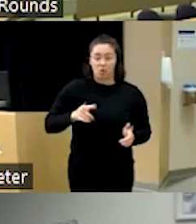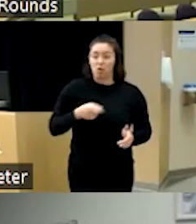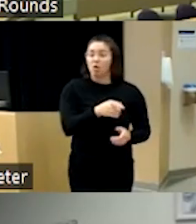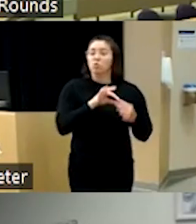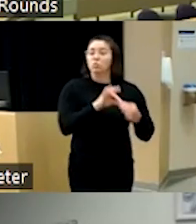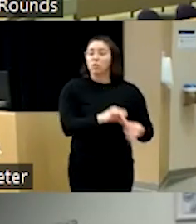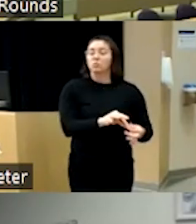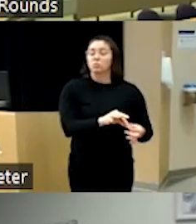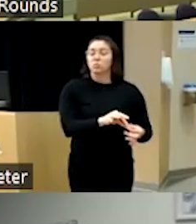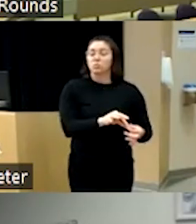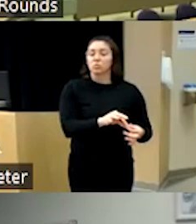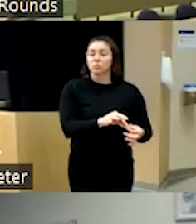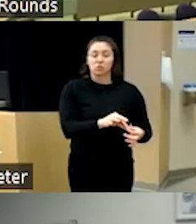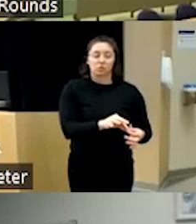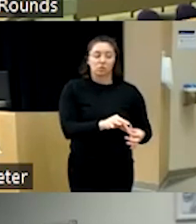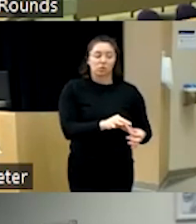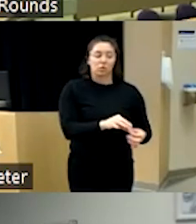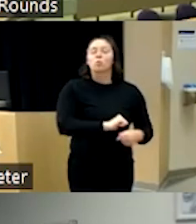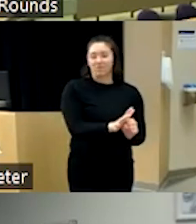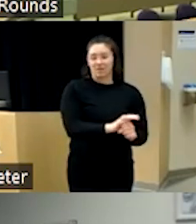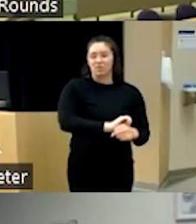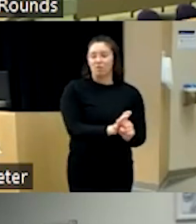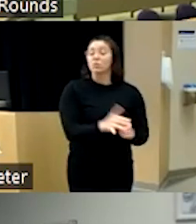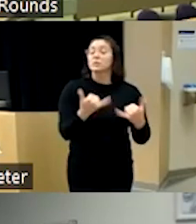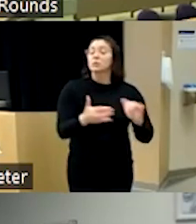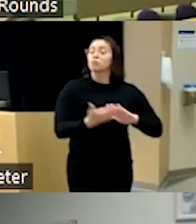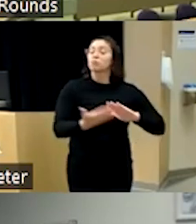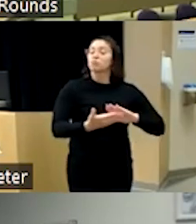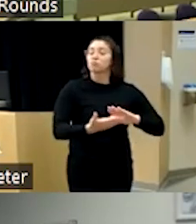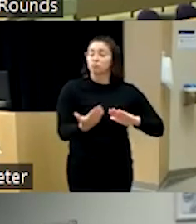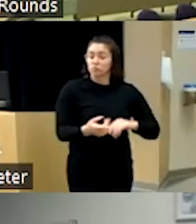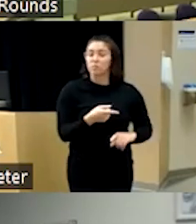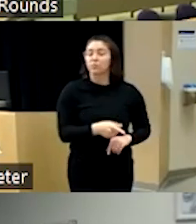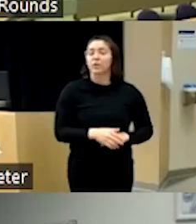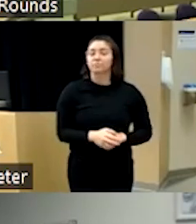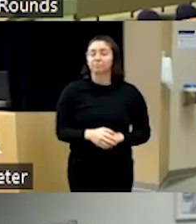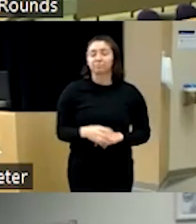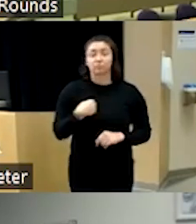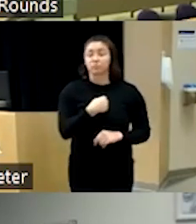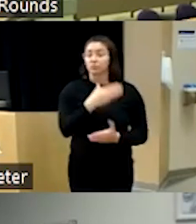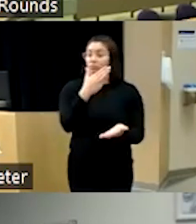this multimodal treatment was still running but we would if we stopped the treatment for